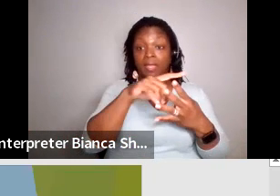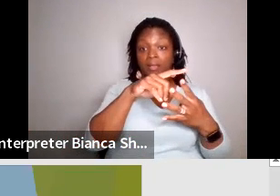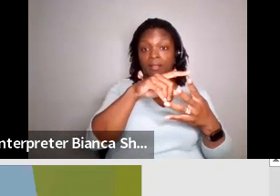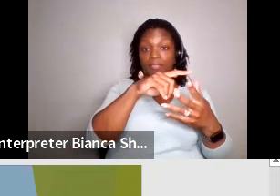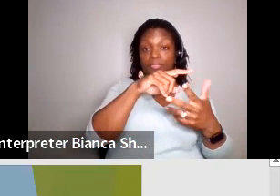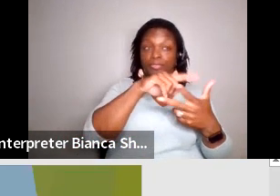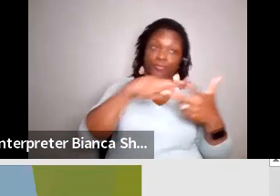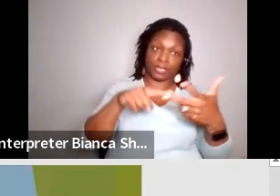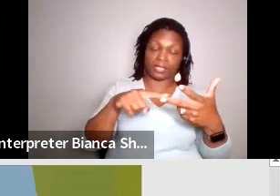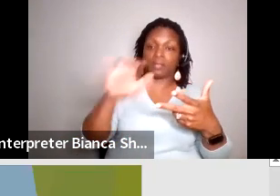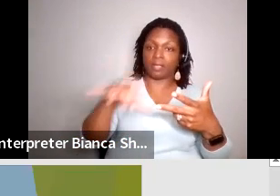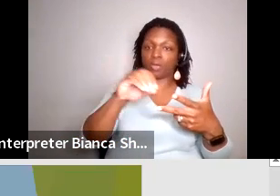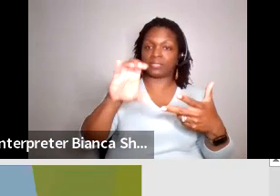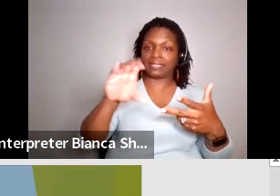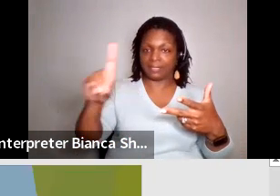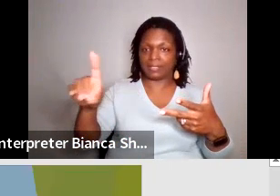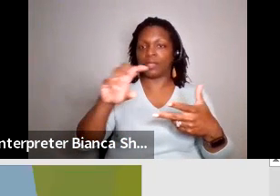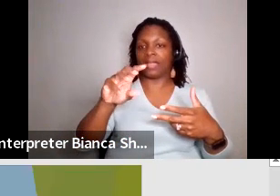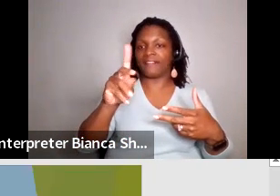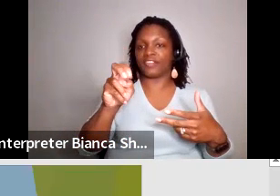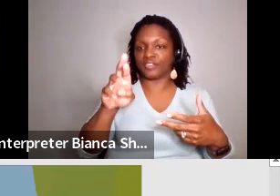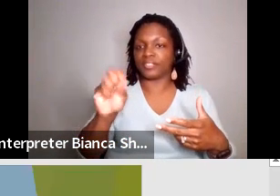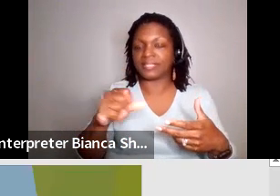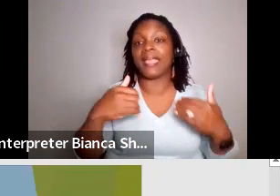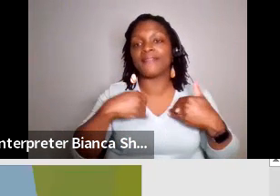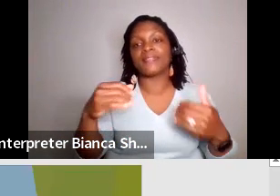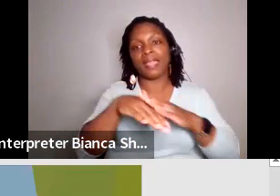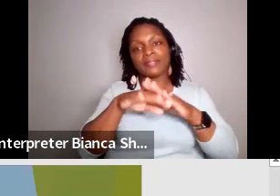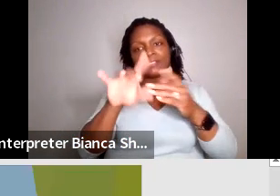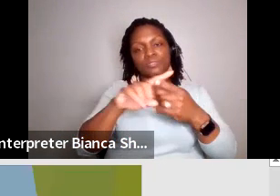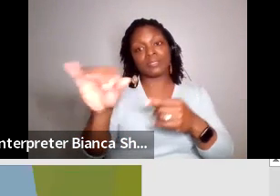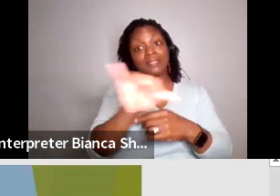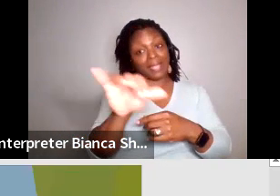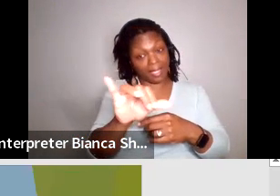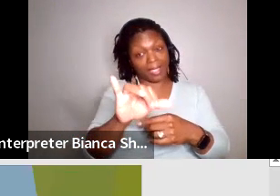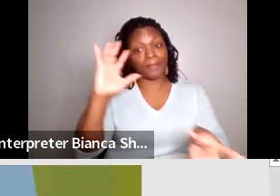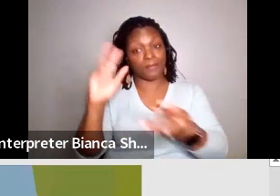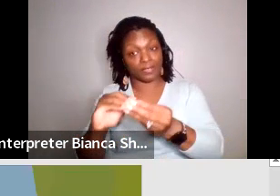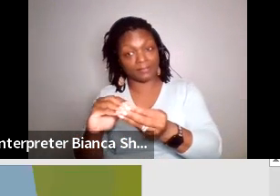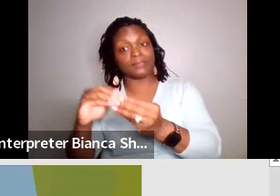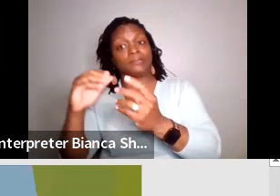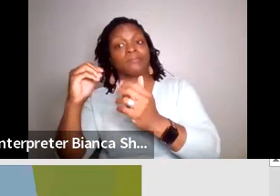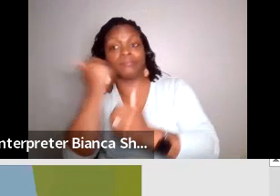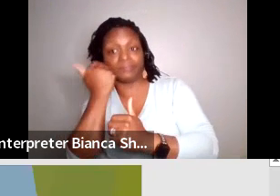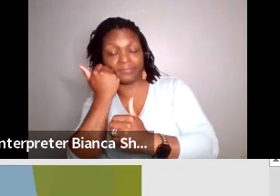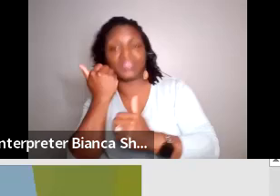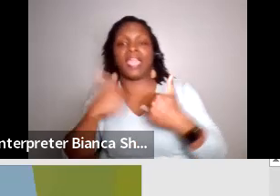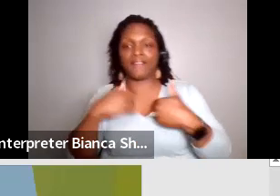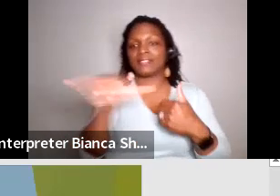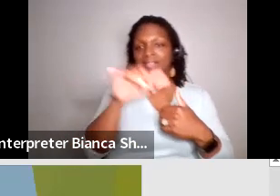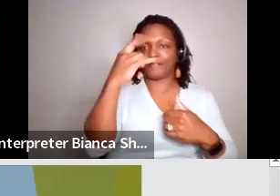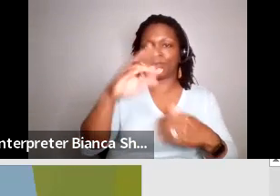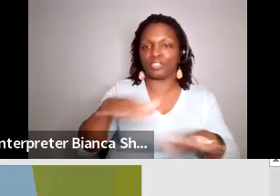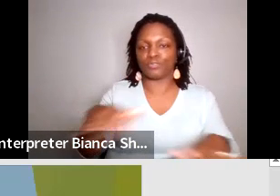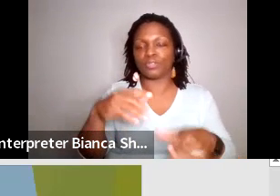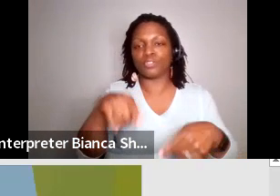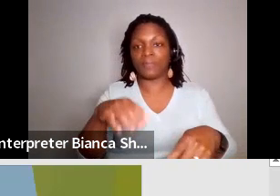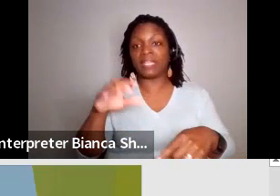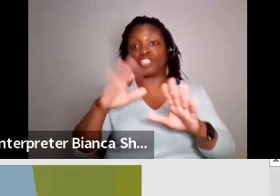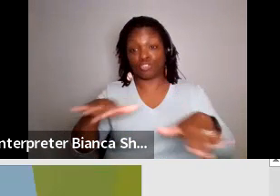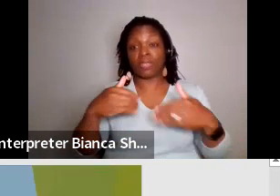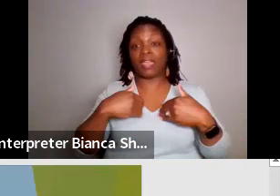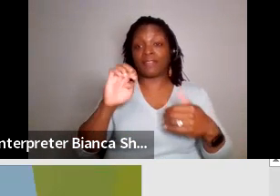Those folks that are there will have access to the same comprehensive dental services that are available to children through our Eps Dt.